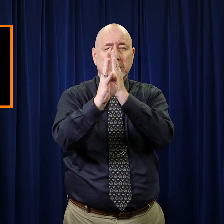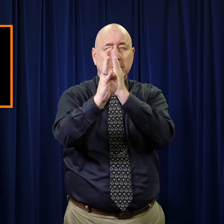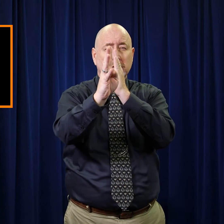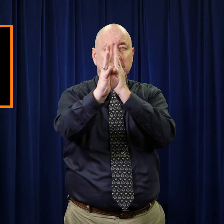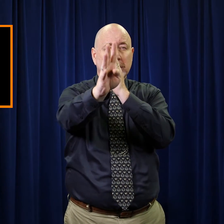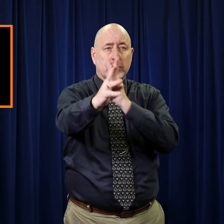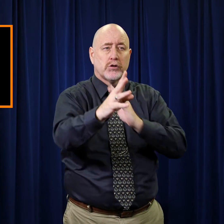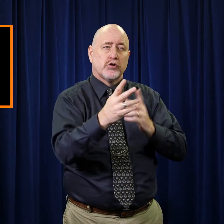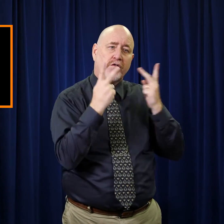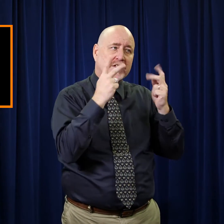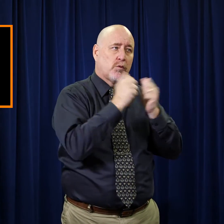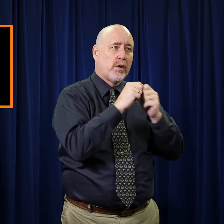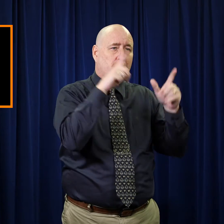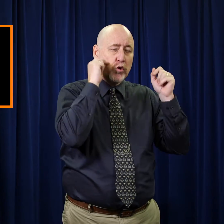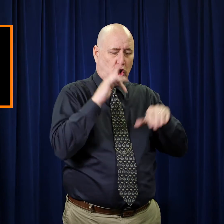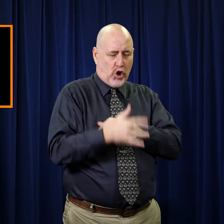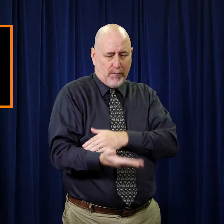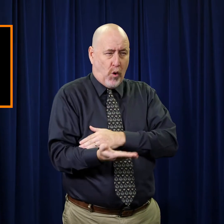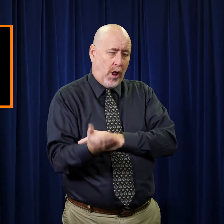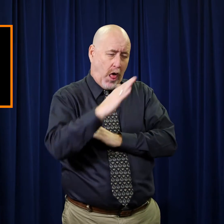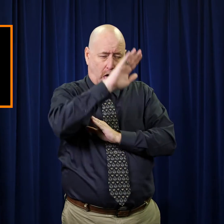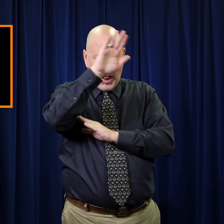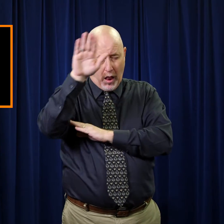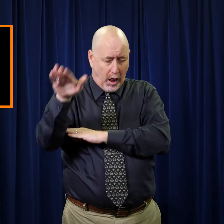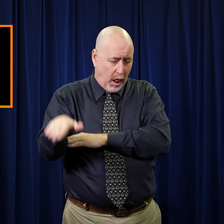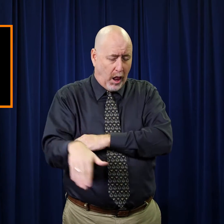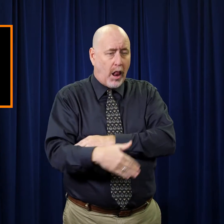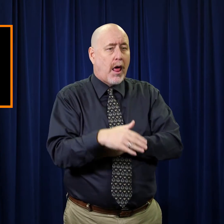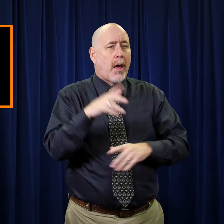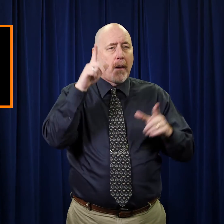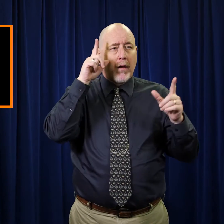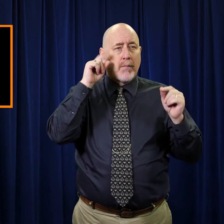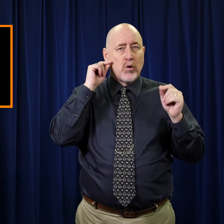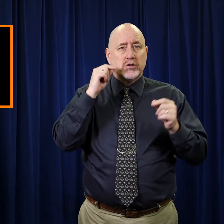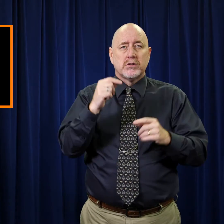line up in long lines during the day—early morning to late at night—and he would